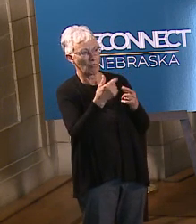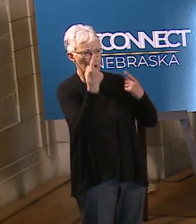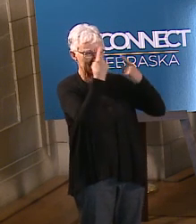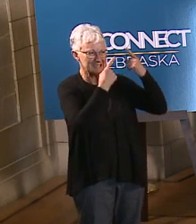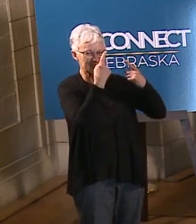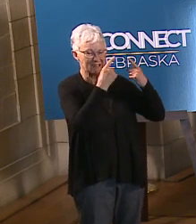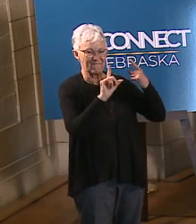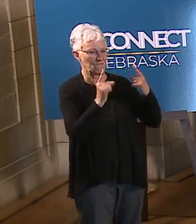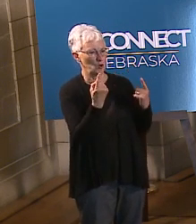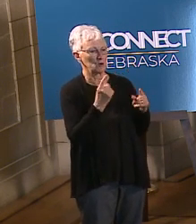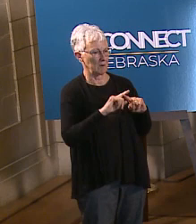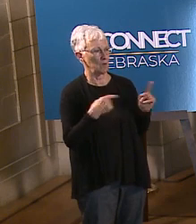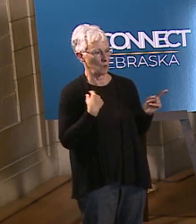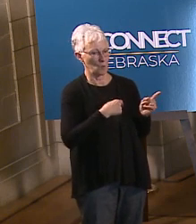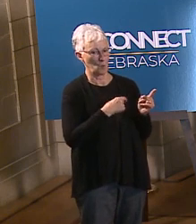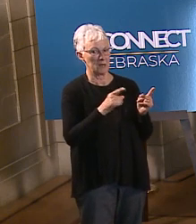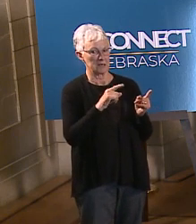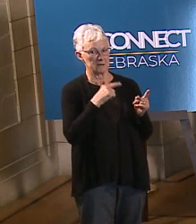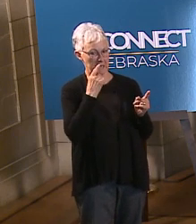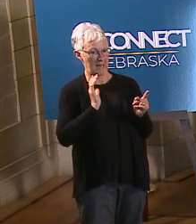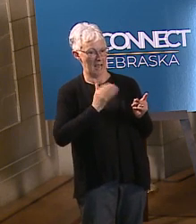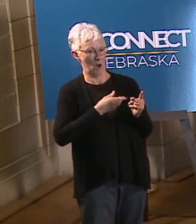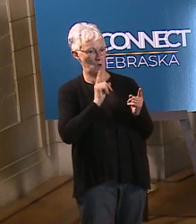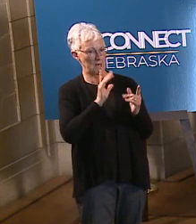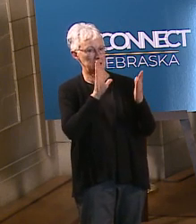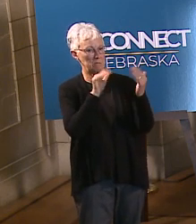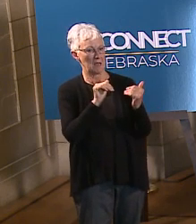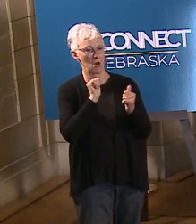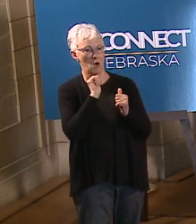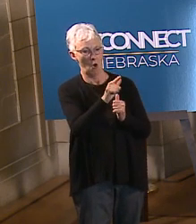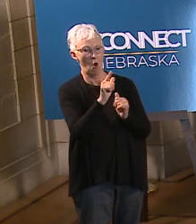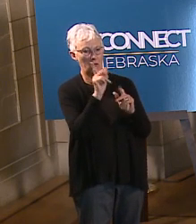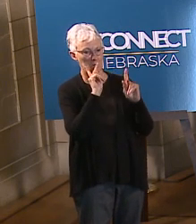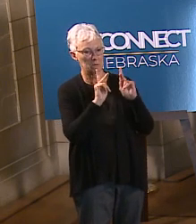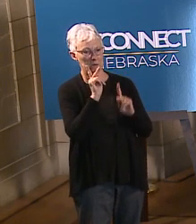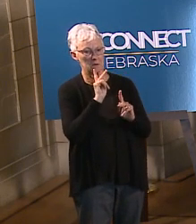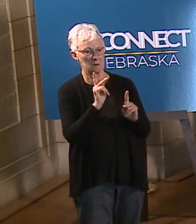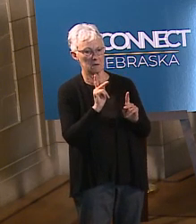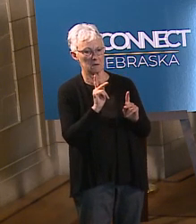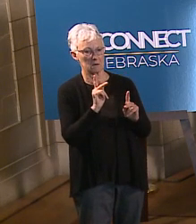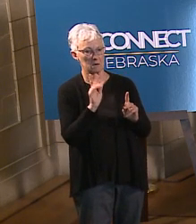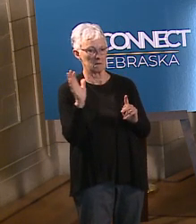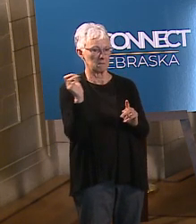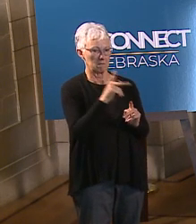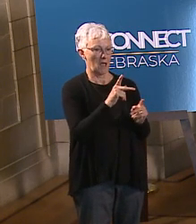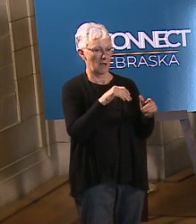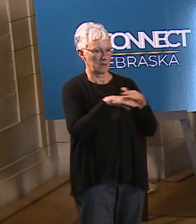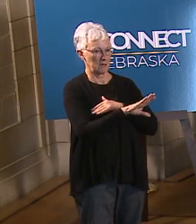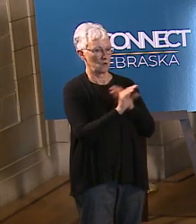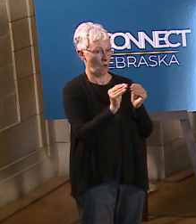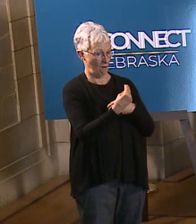THERE MAY BE SOME CONSIDERATION FOR SPACE OR OTHER THINGS, BUT WE ARE SAYING EFFECTIVE IMMEDIATELY, THE EXPECTATION IS